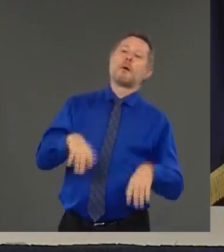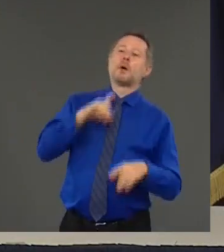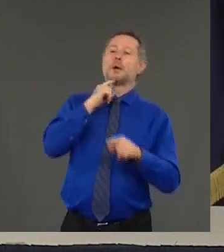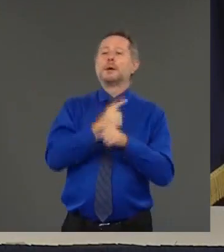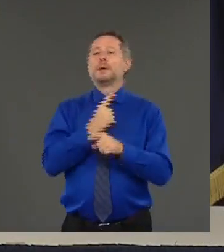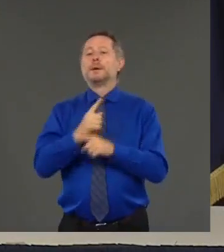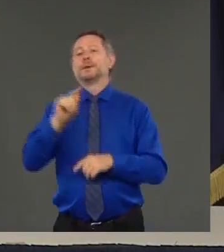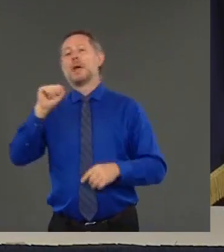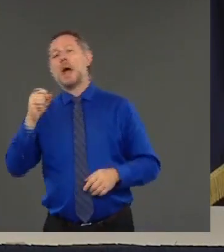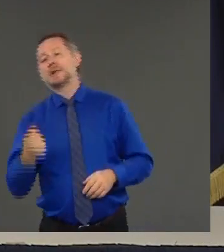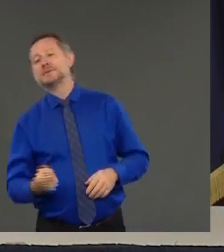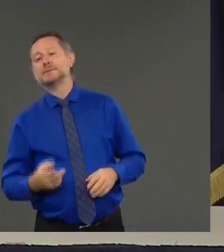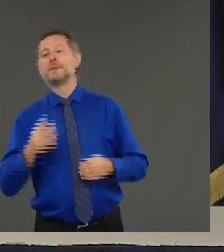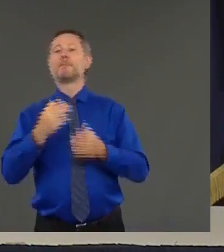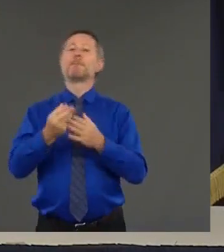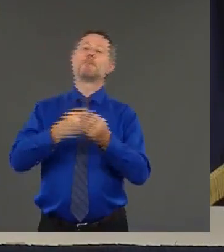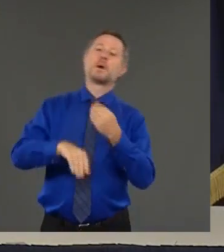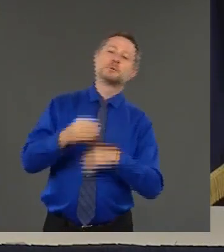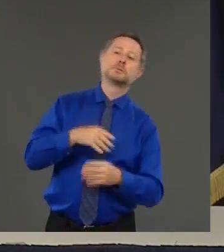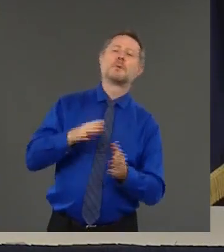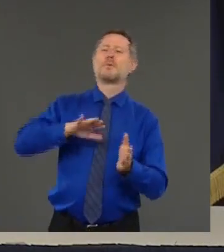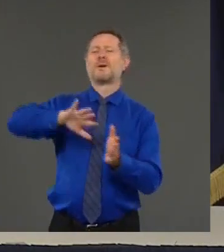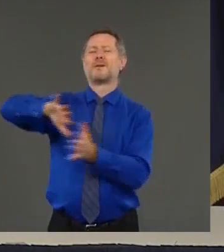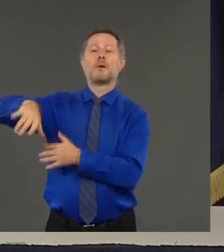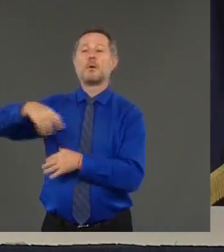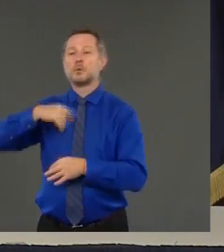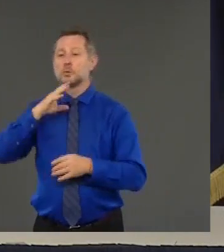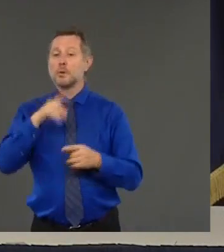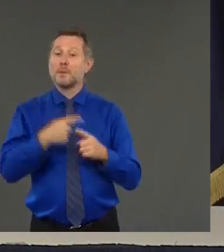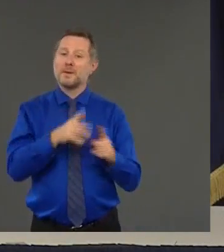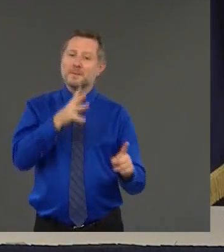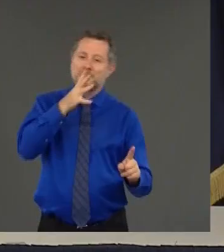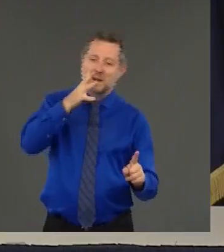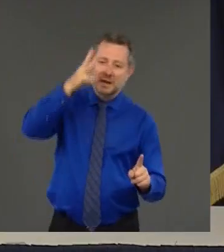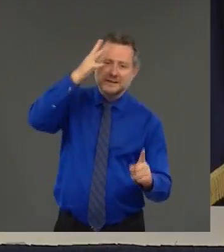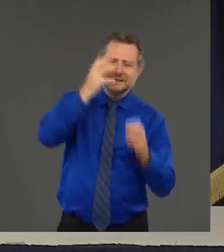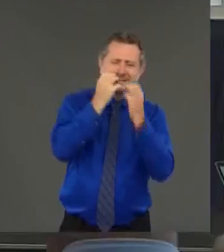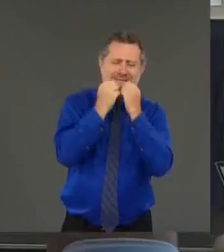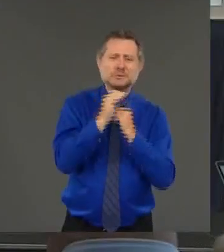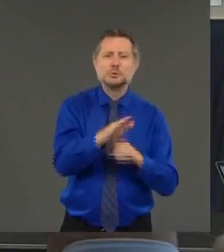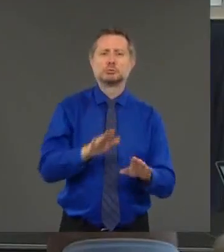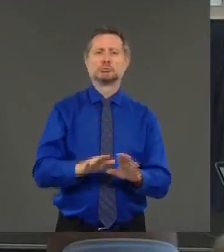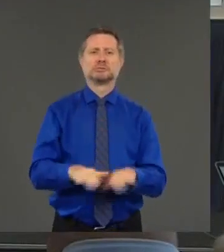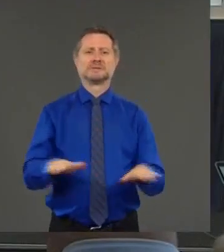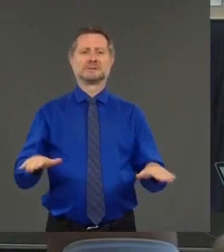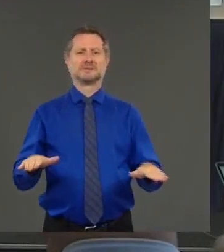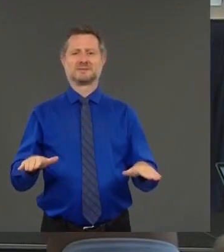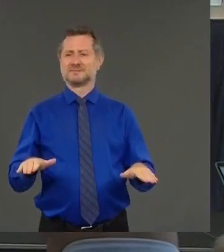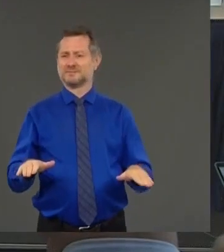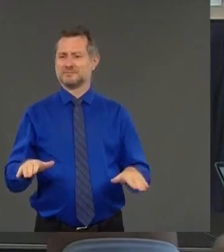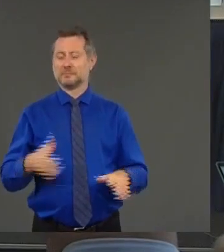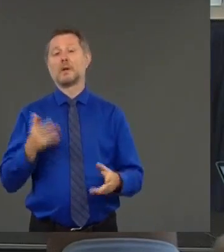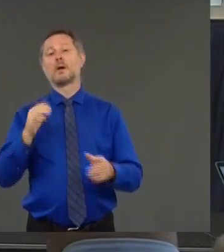PEOPLE KNOW THE QUESTIONS ABOUT THIS ISSUE. WE'RE NOT TALKING ABOUT SOME NORMAL GOVERNMENT ISSUES -- TAXES, BUDGETS, ROADS.